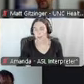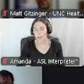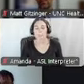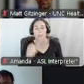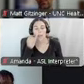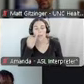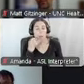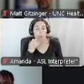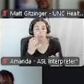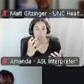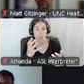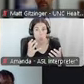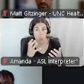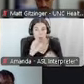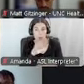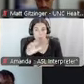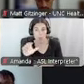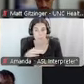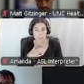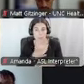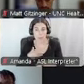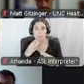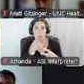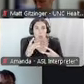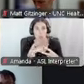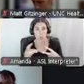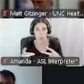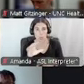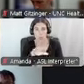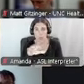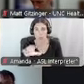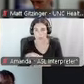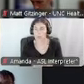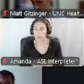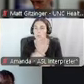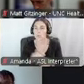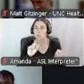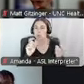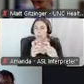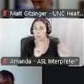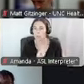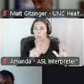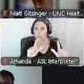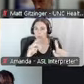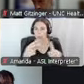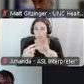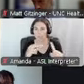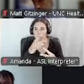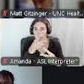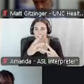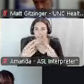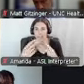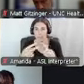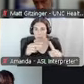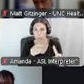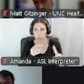on your dashboard. To adjust the video layout and screen view, select the view feature located on